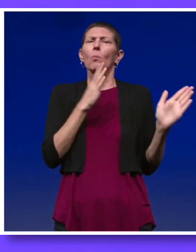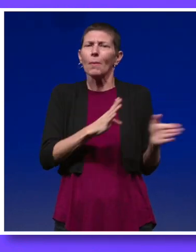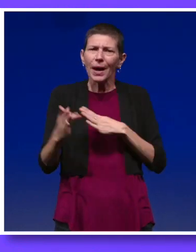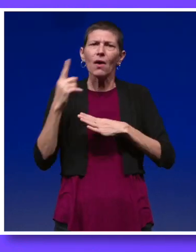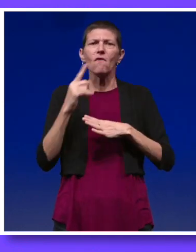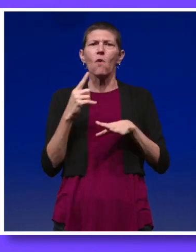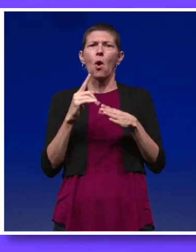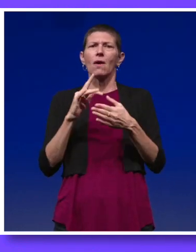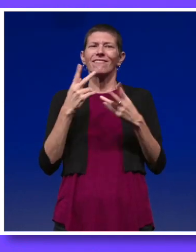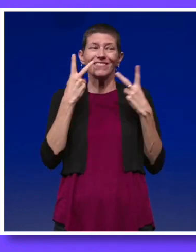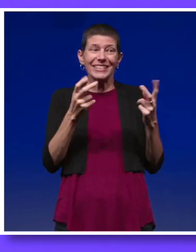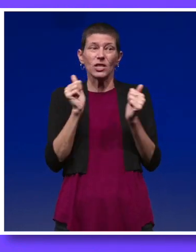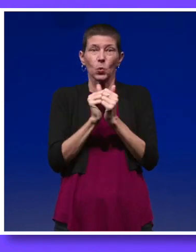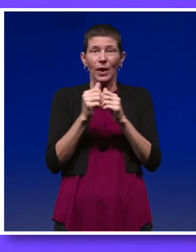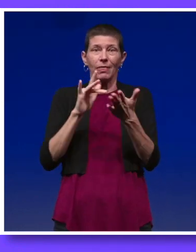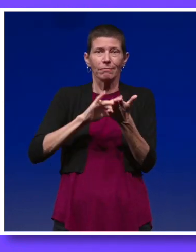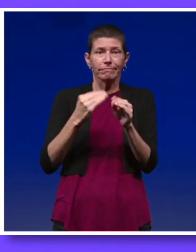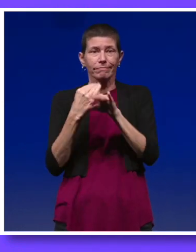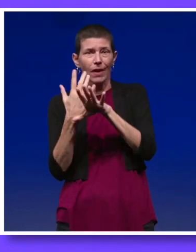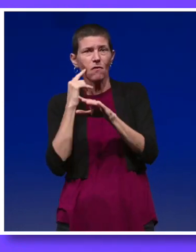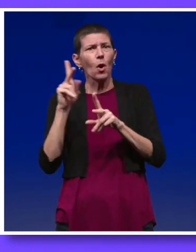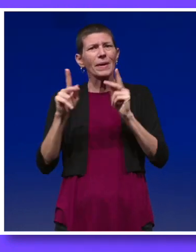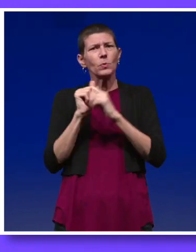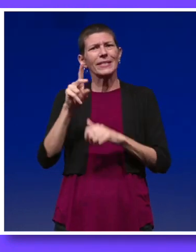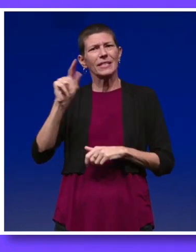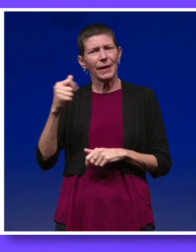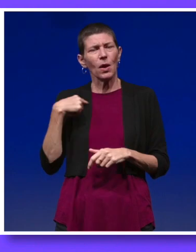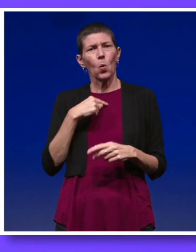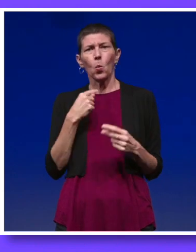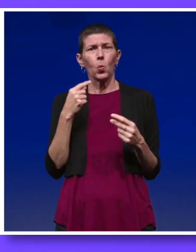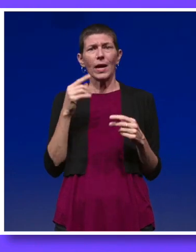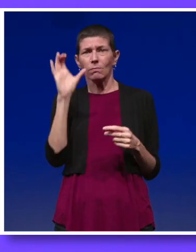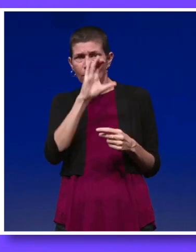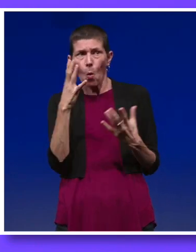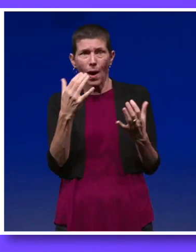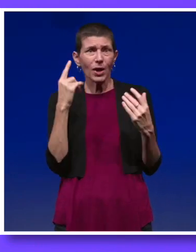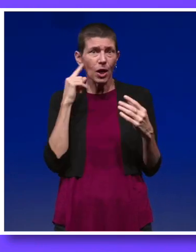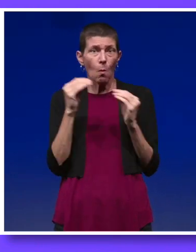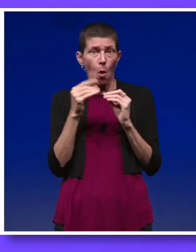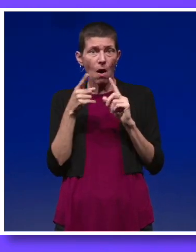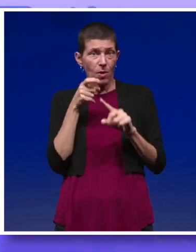with their patients who have disabilities. And we're seeking and would love to hear from you on that.